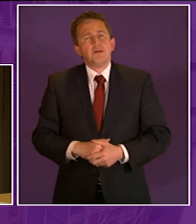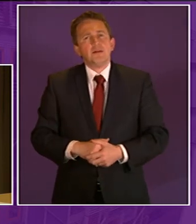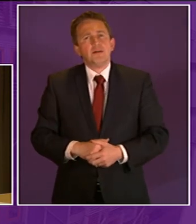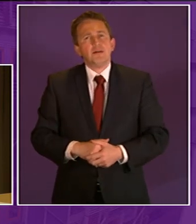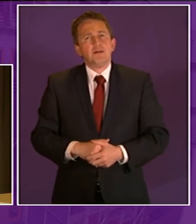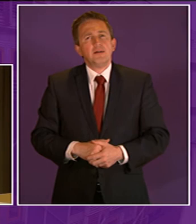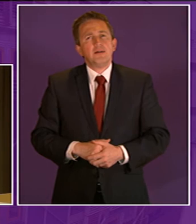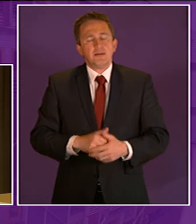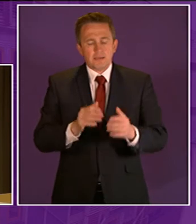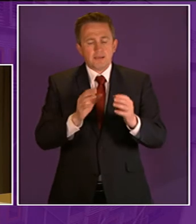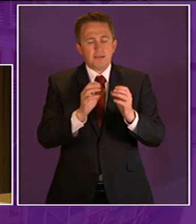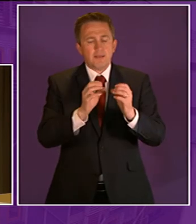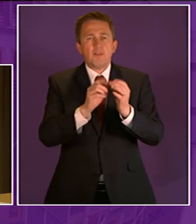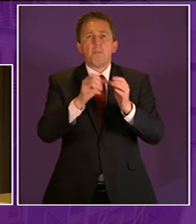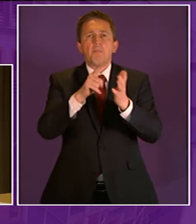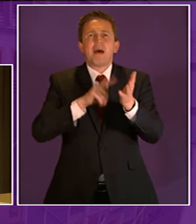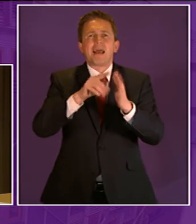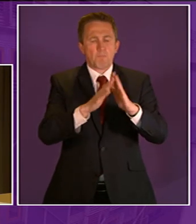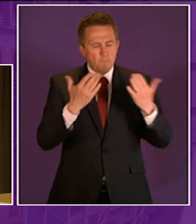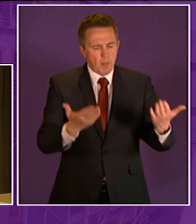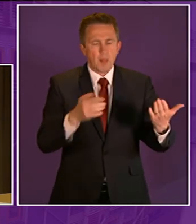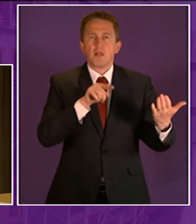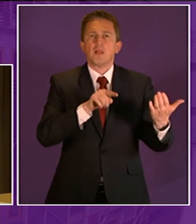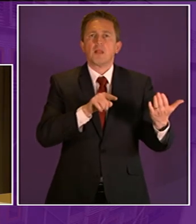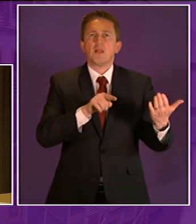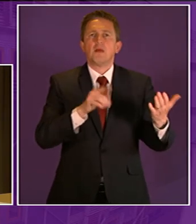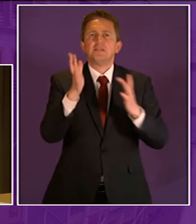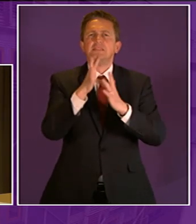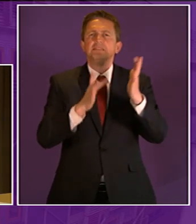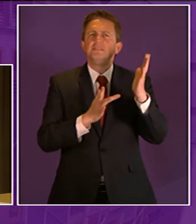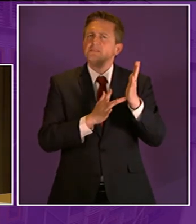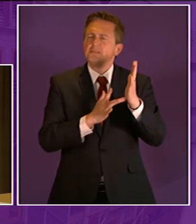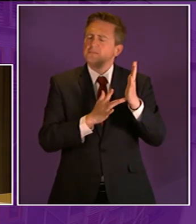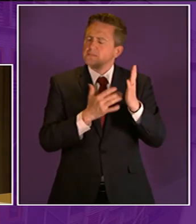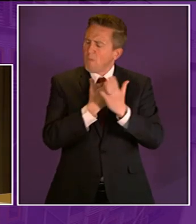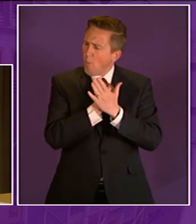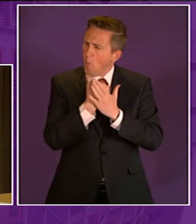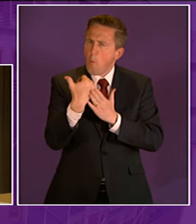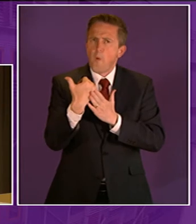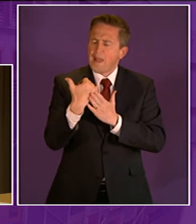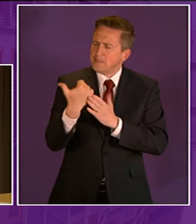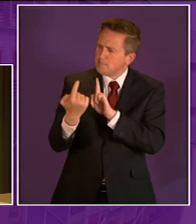When we read the Gospels, we see Jesus listening in that positive way and taking time to engage